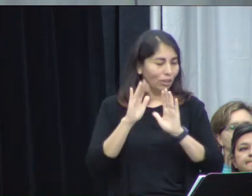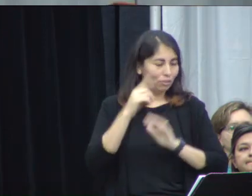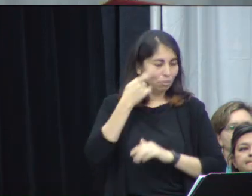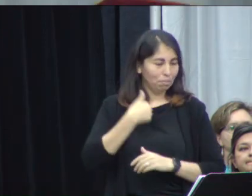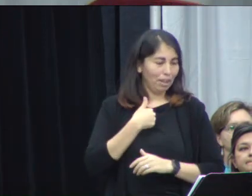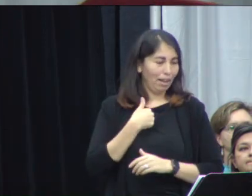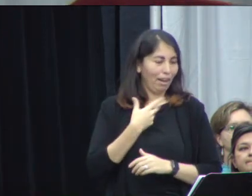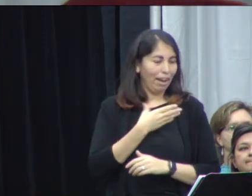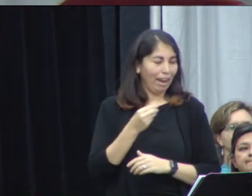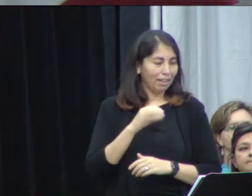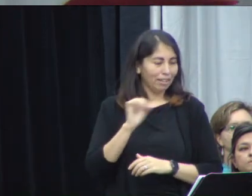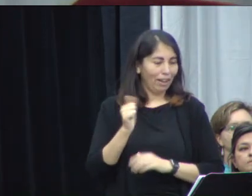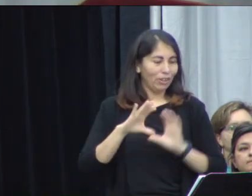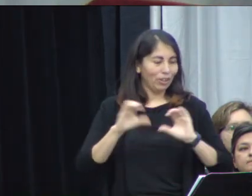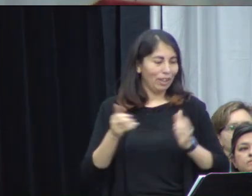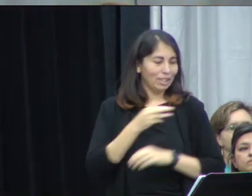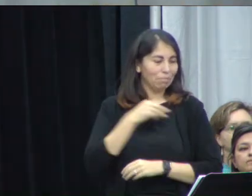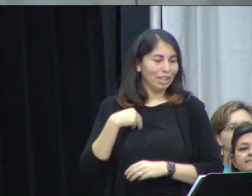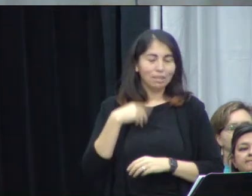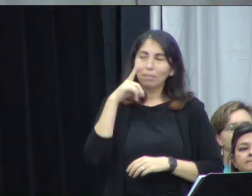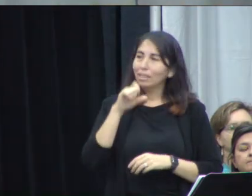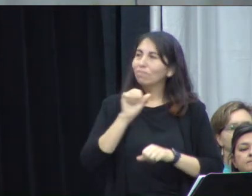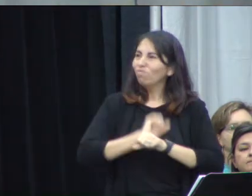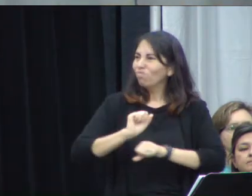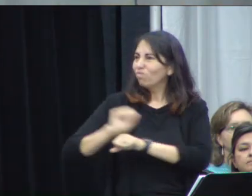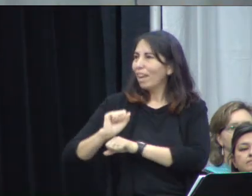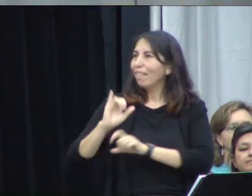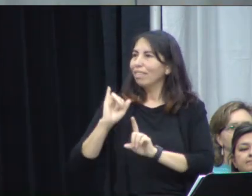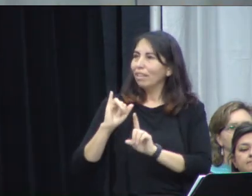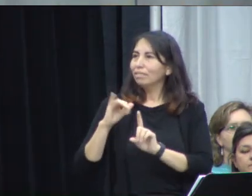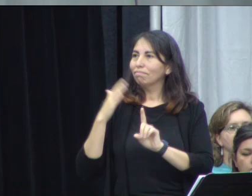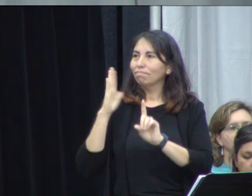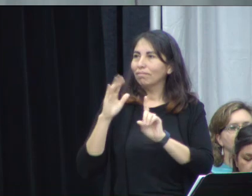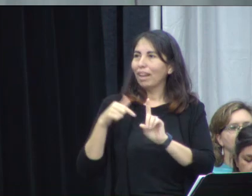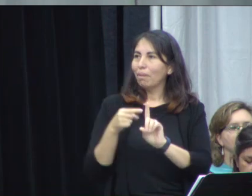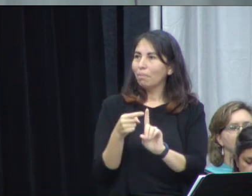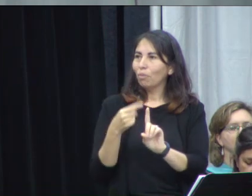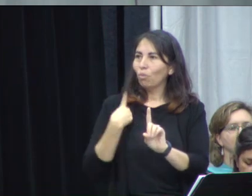because working hard does pay off. I am not going to lie, I was going to drop the class,